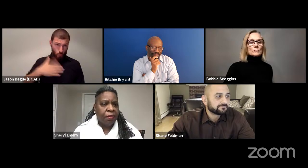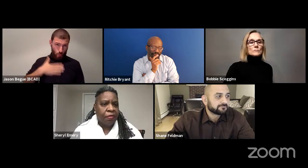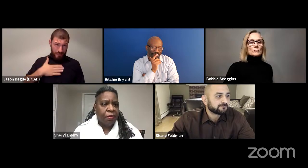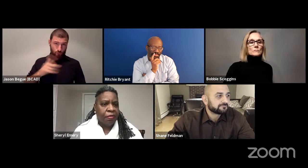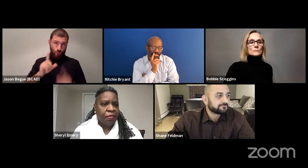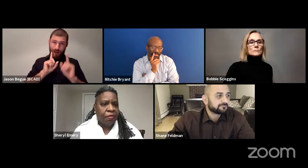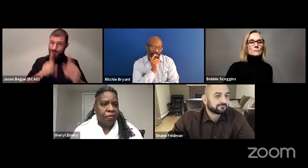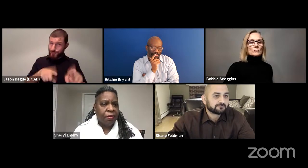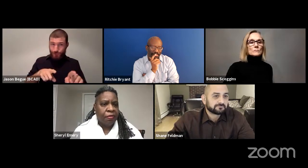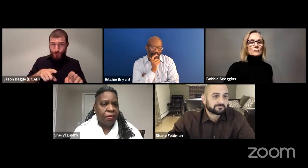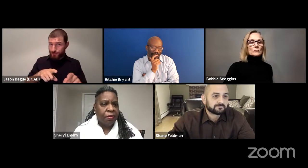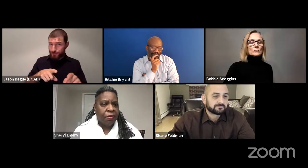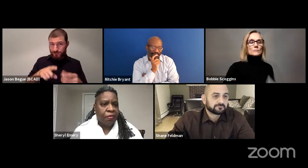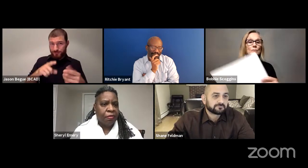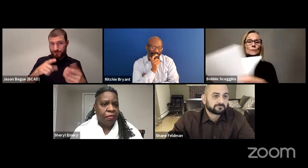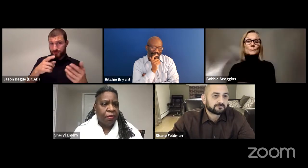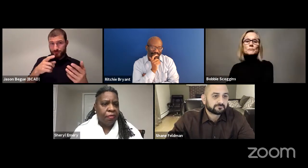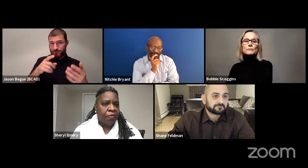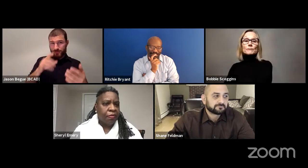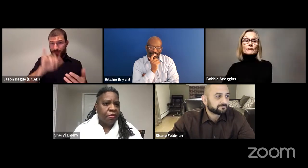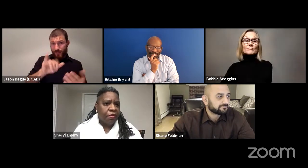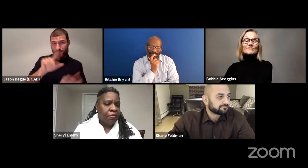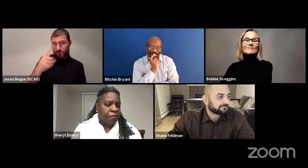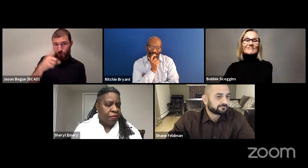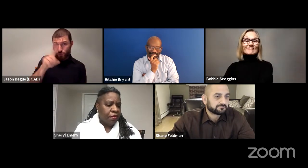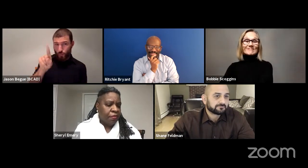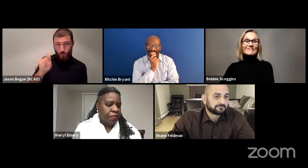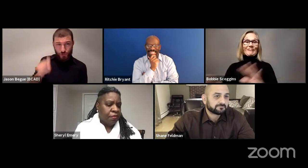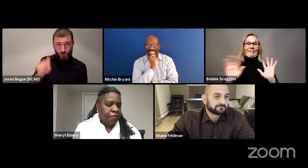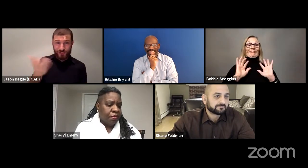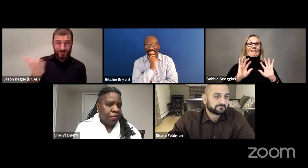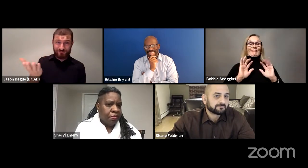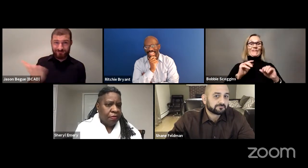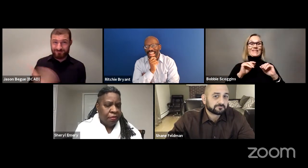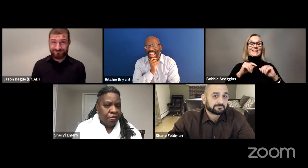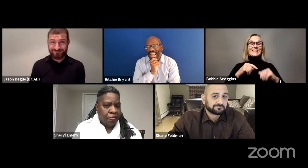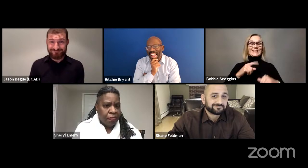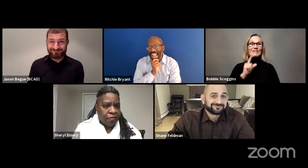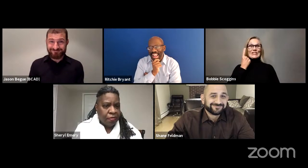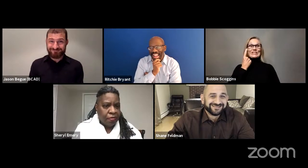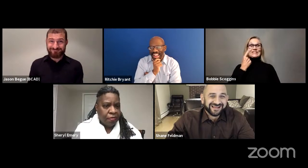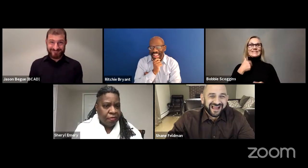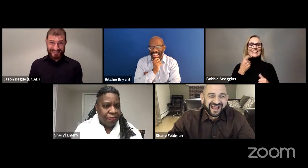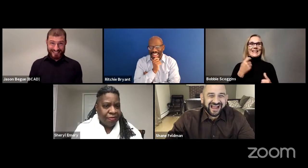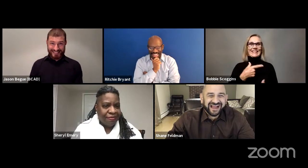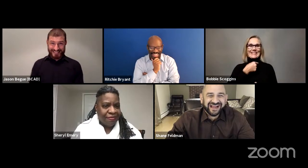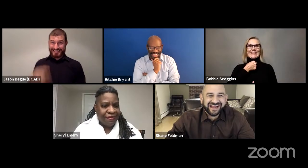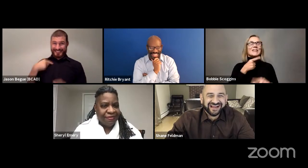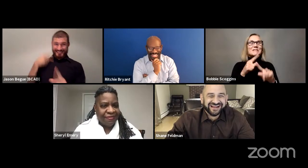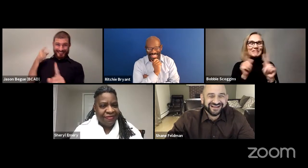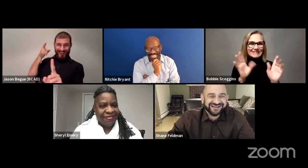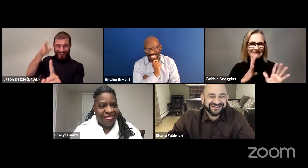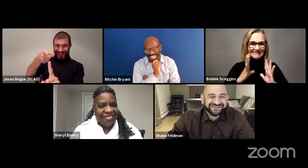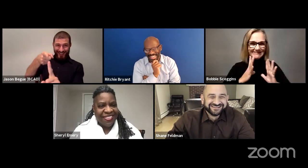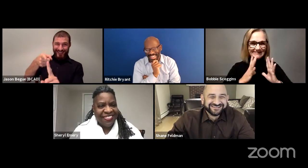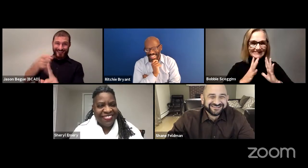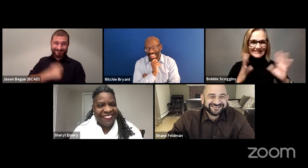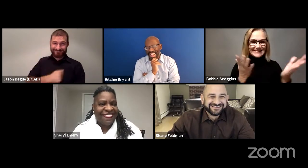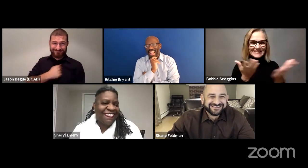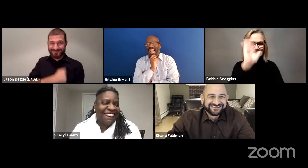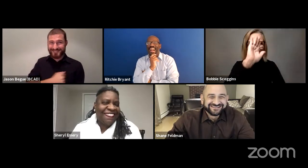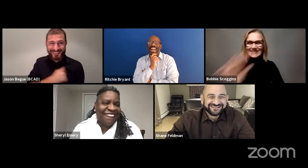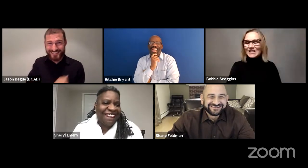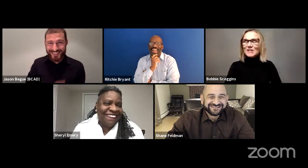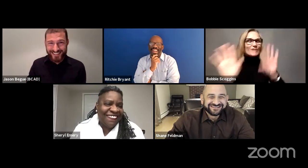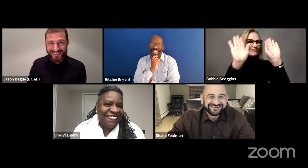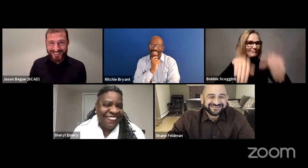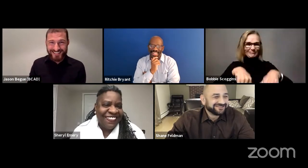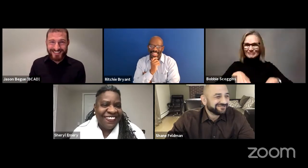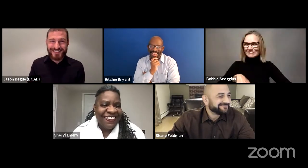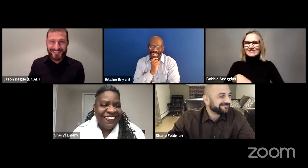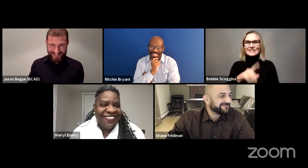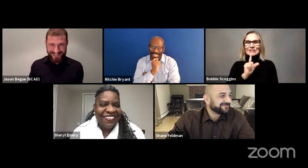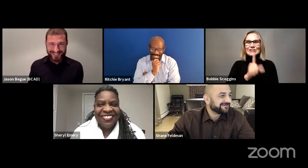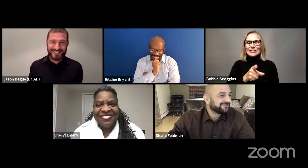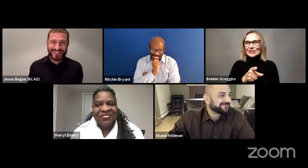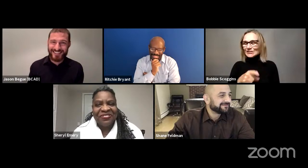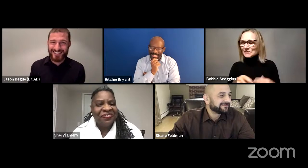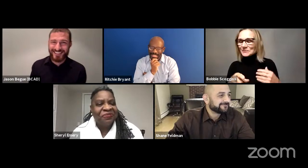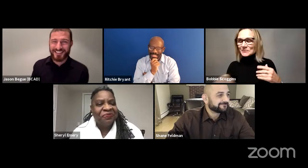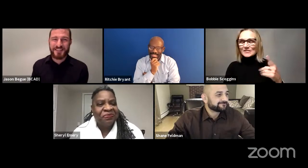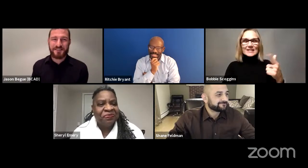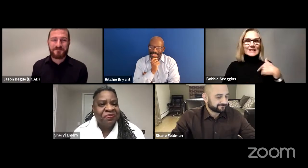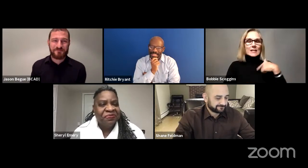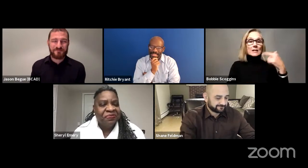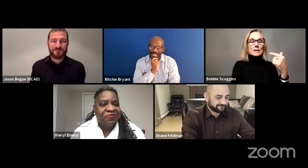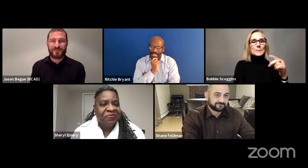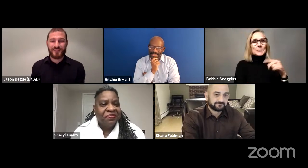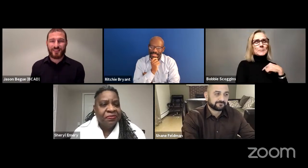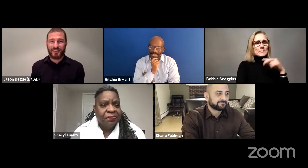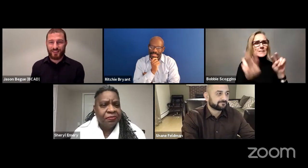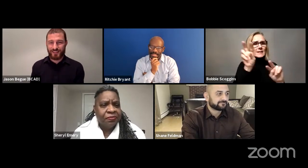Beth, would you be willing to answer first? BOBBIE BETH SCOGGINS: Sure. Not a problem,